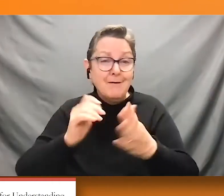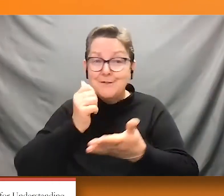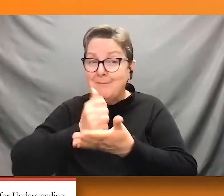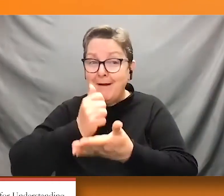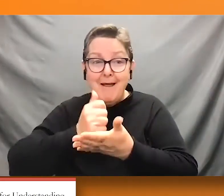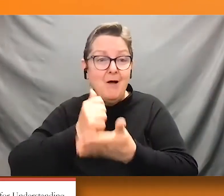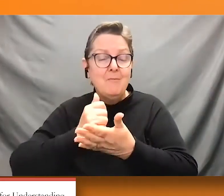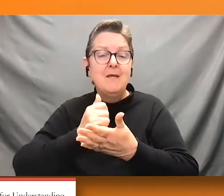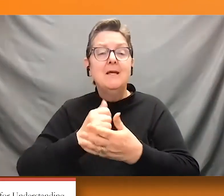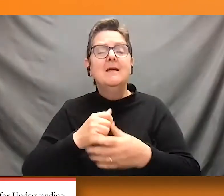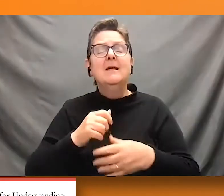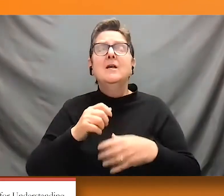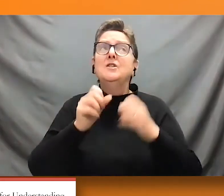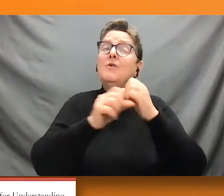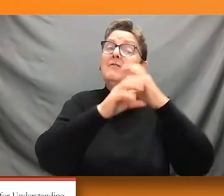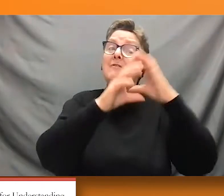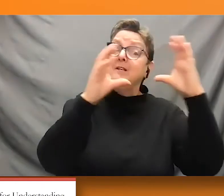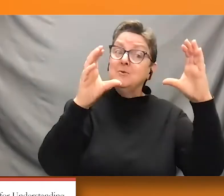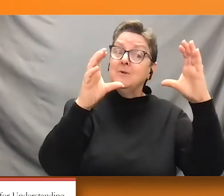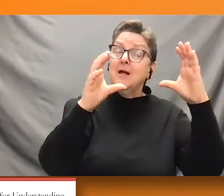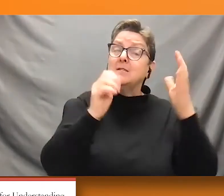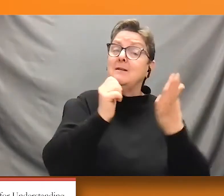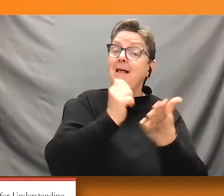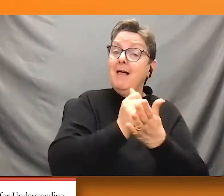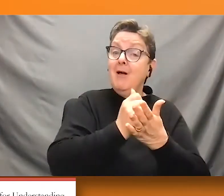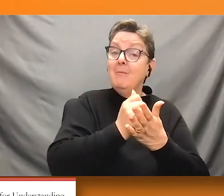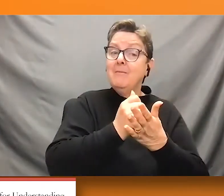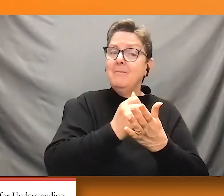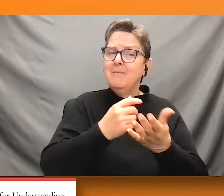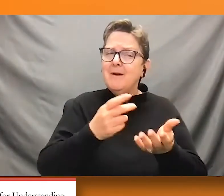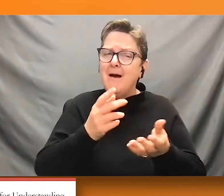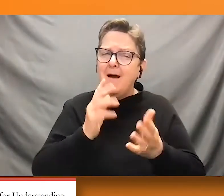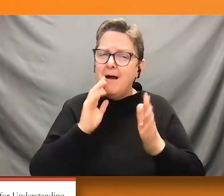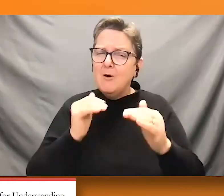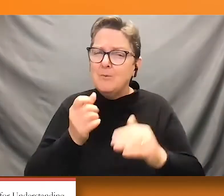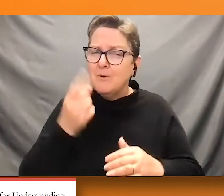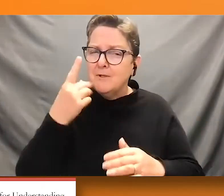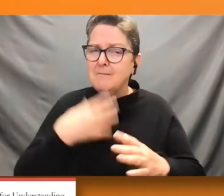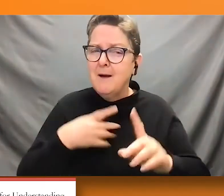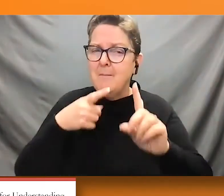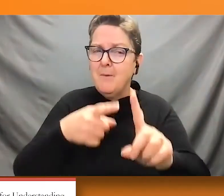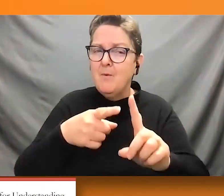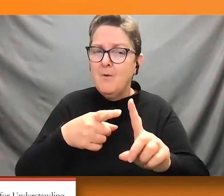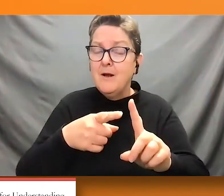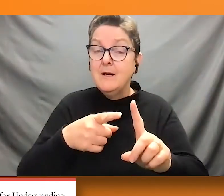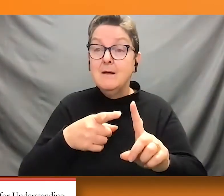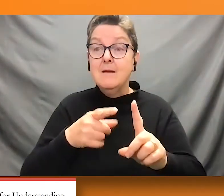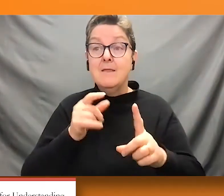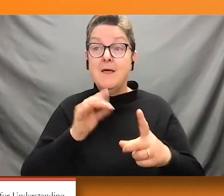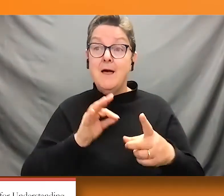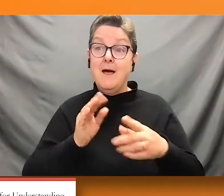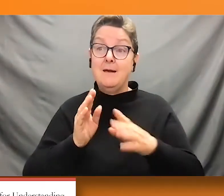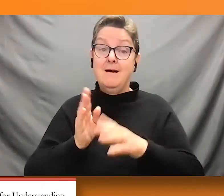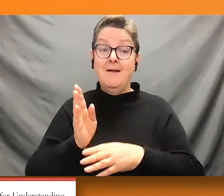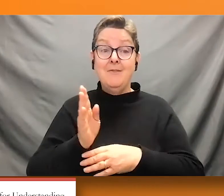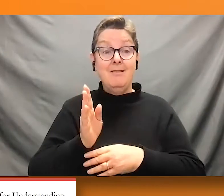So, visualizing might help because you can visualize what you're seeing, but do you--are you seeing my point where